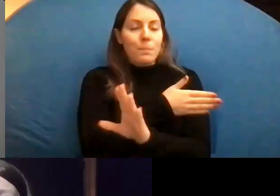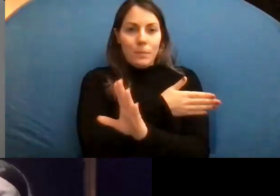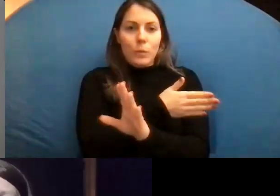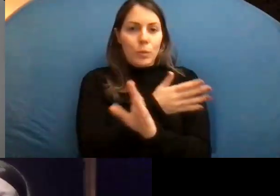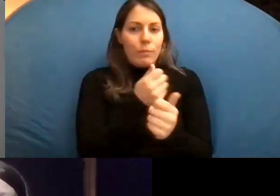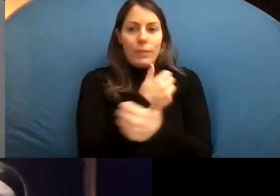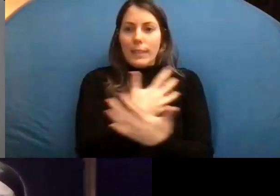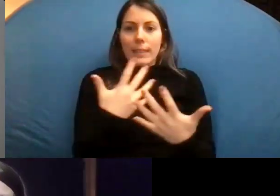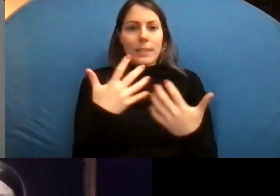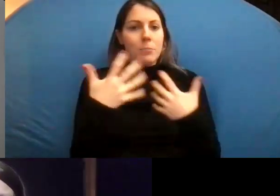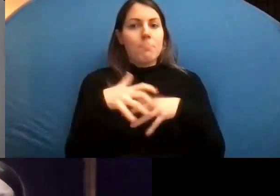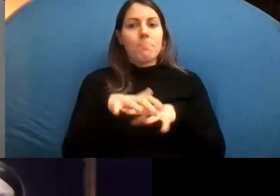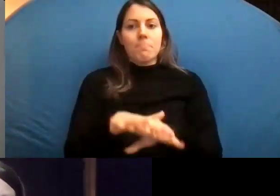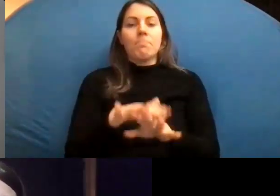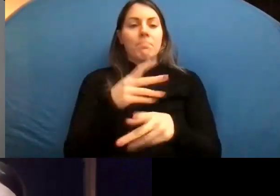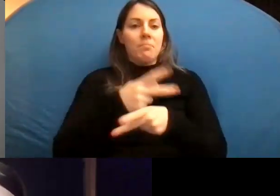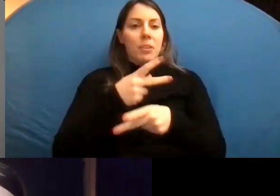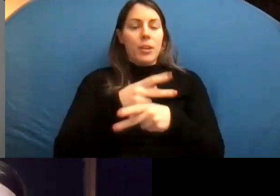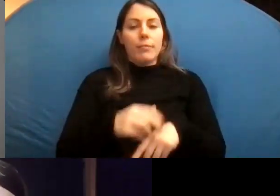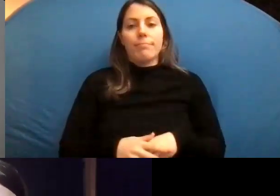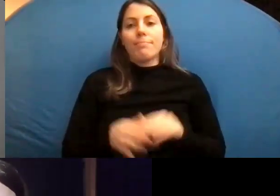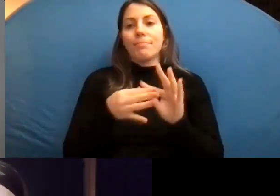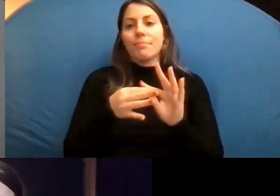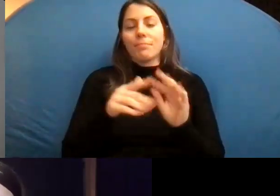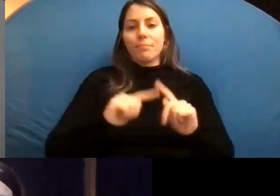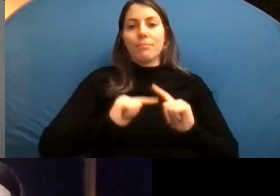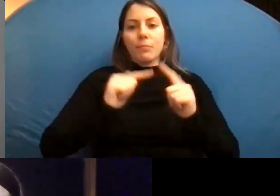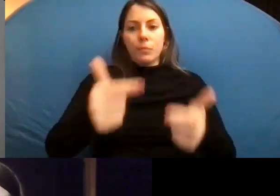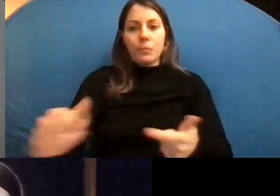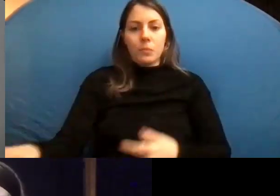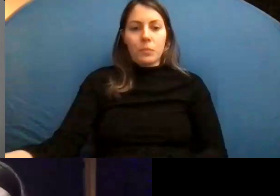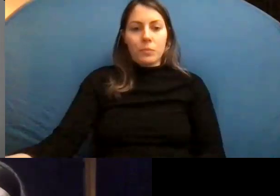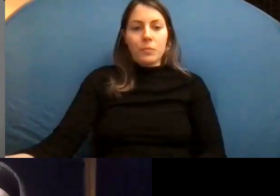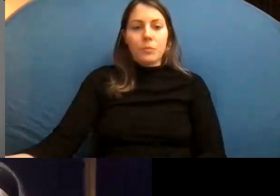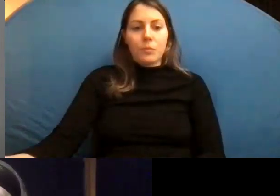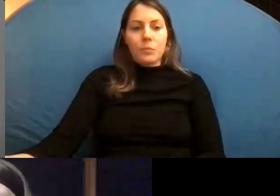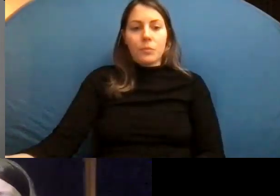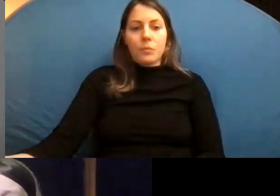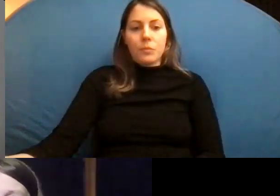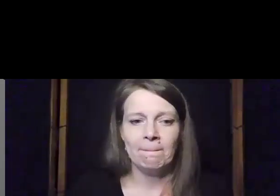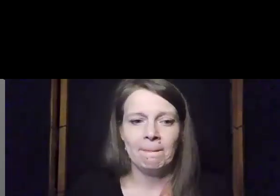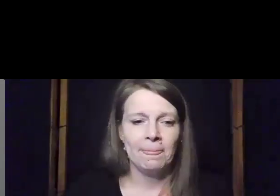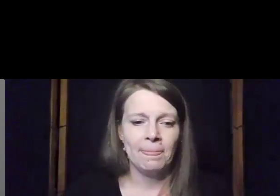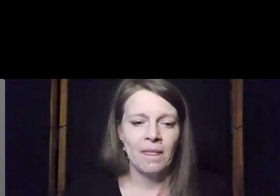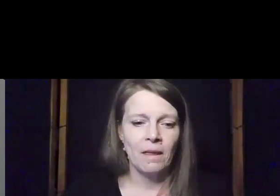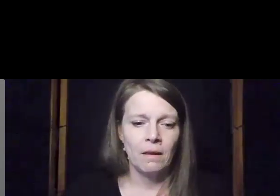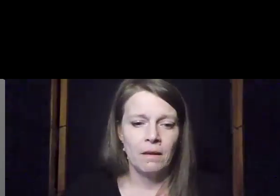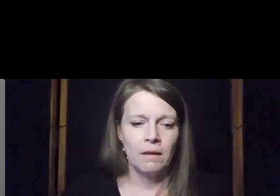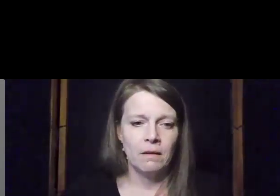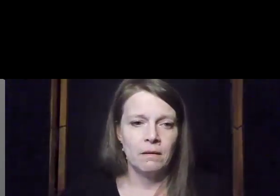that discussion with them in advance so that there would be time to make other arrangements